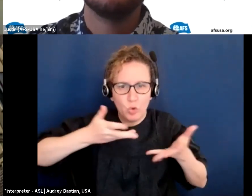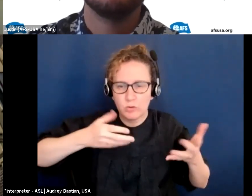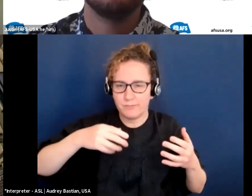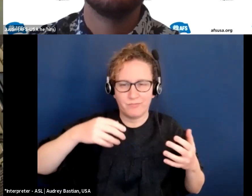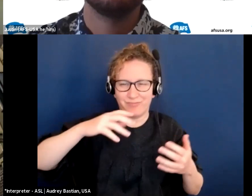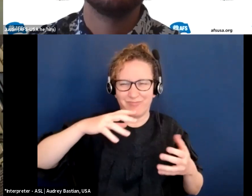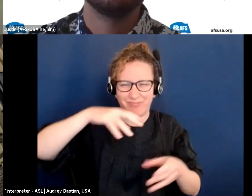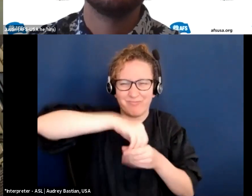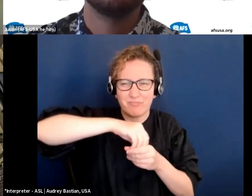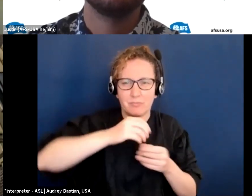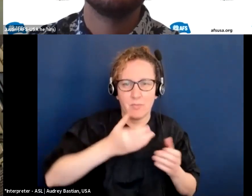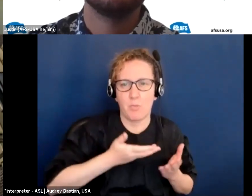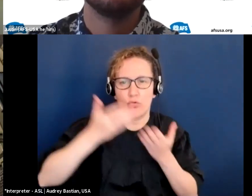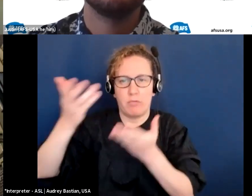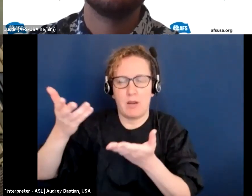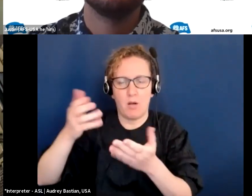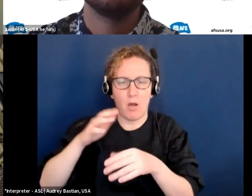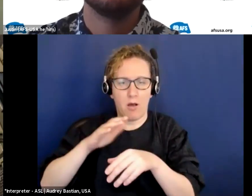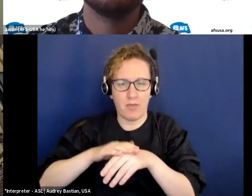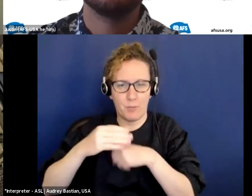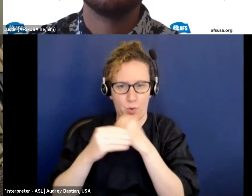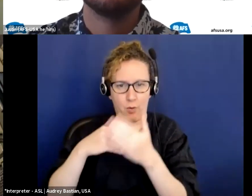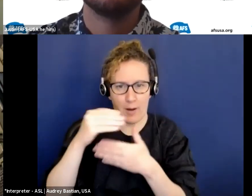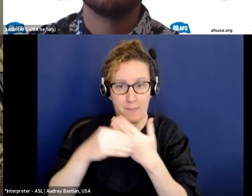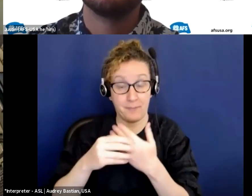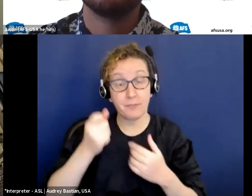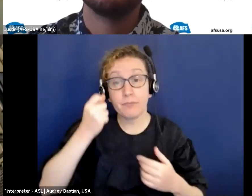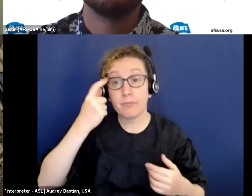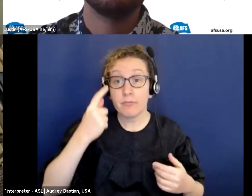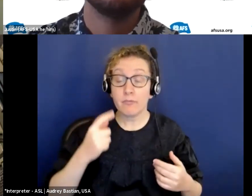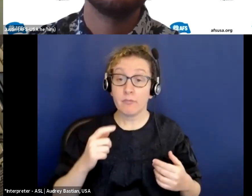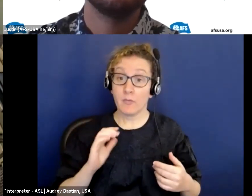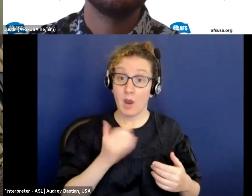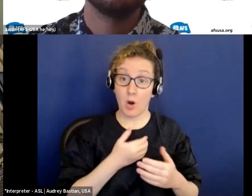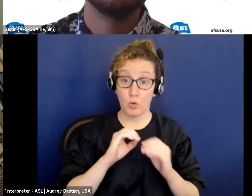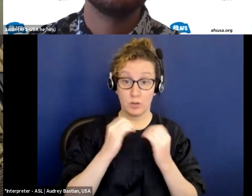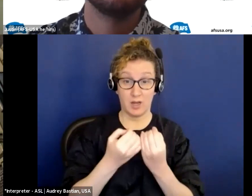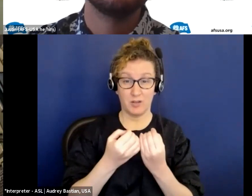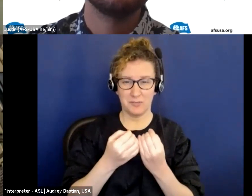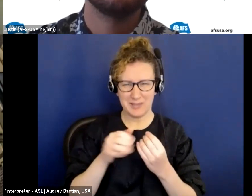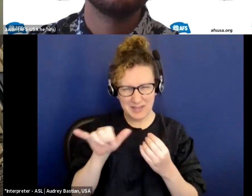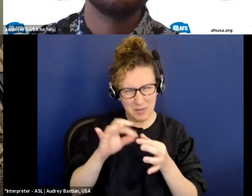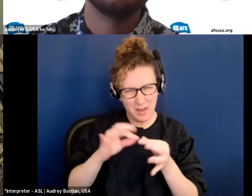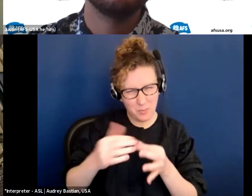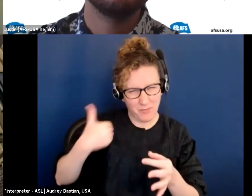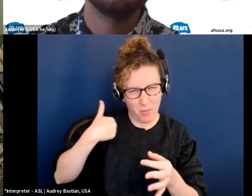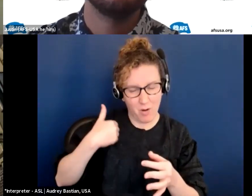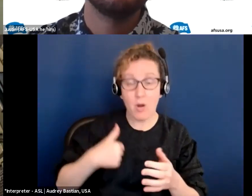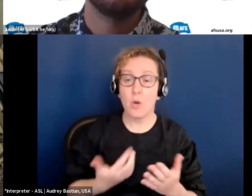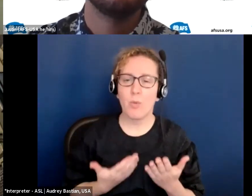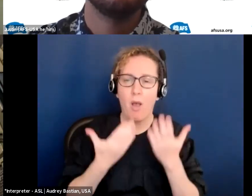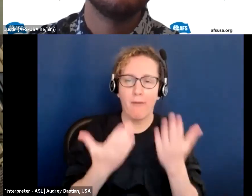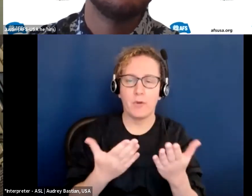said, within our organization, as I said earlier, we do offer the experiment in international